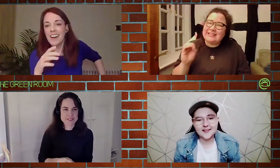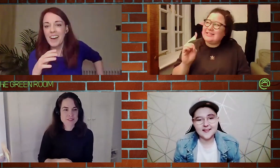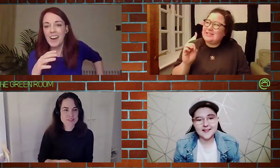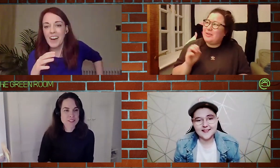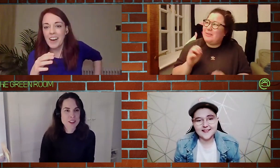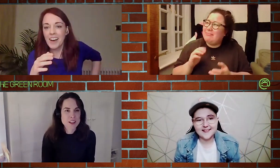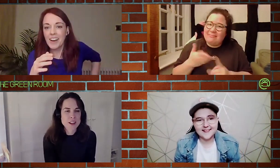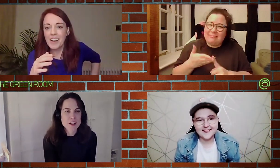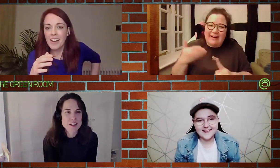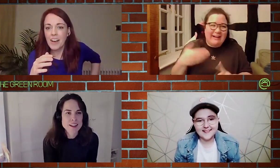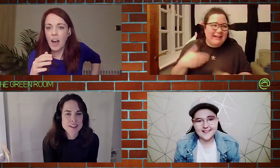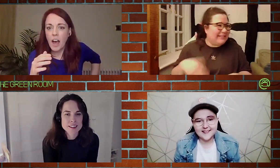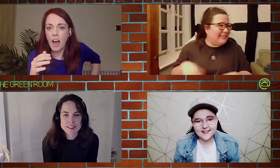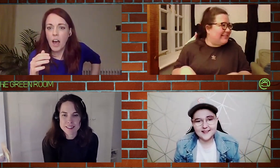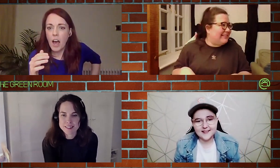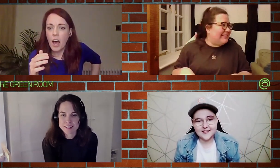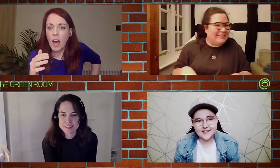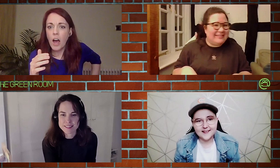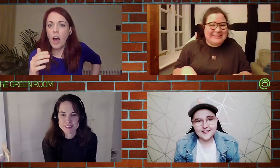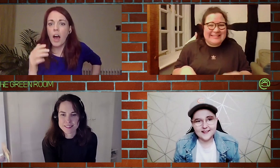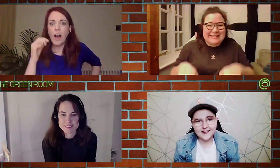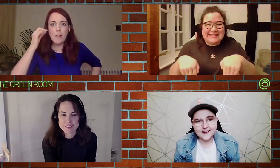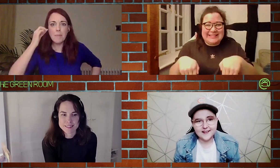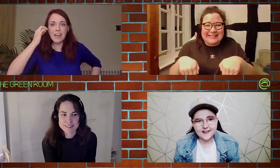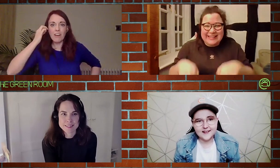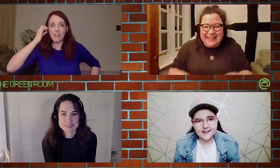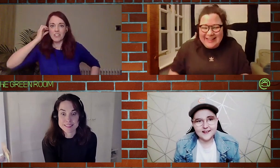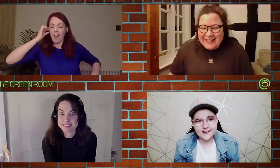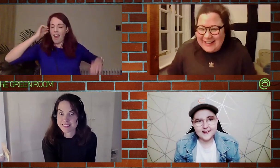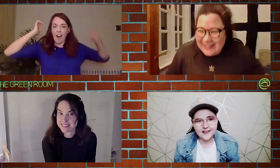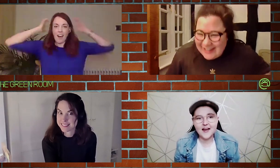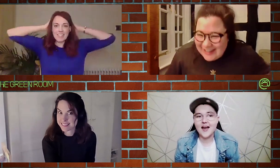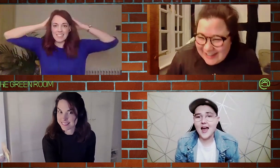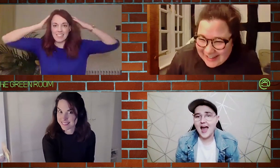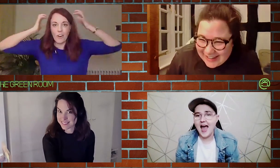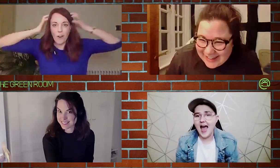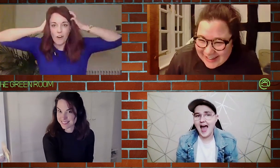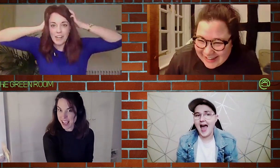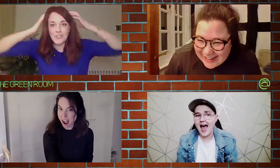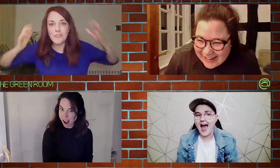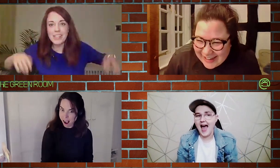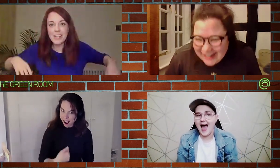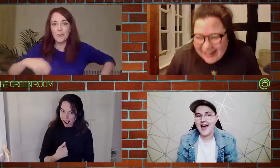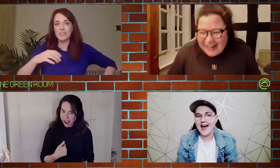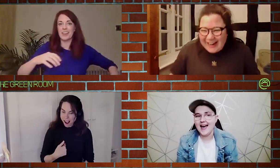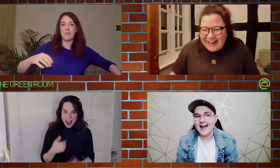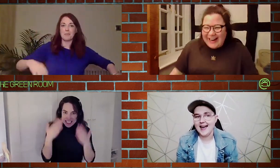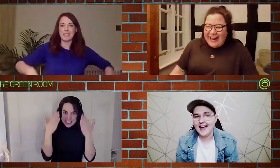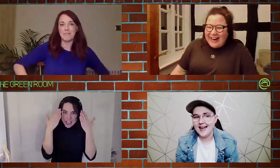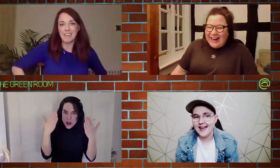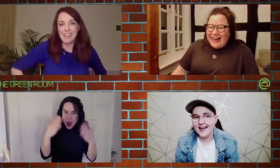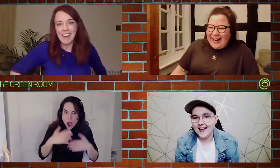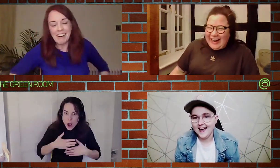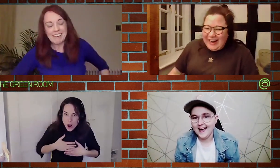I'm over 30. JB: Oh my gosh! Oh I didn't know. Oh I feel really old now. Brilliant